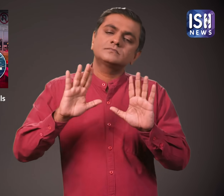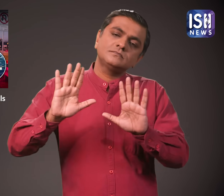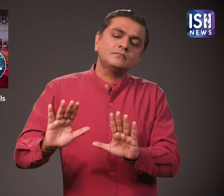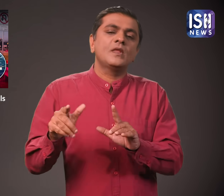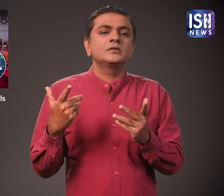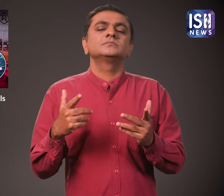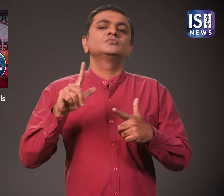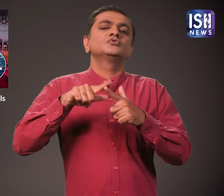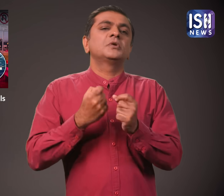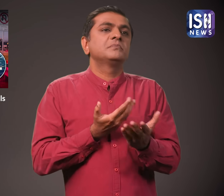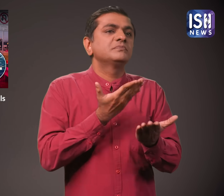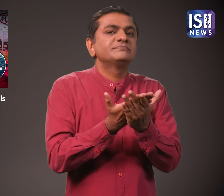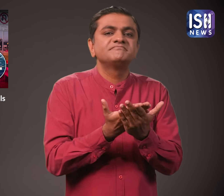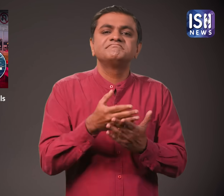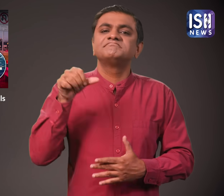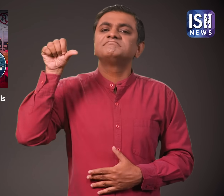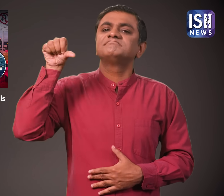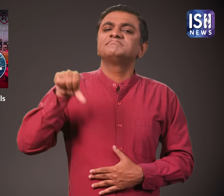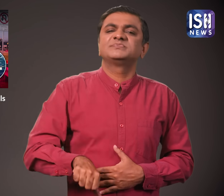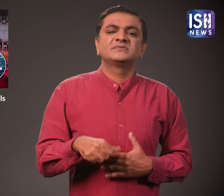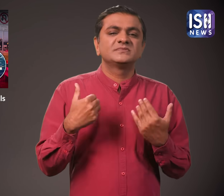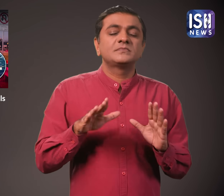He then applied for a job, but his application was rejected.